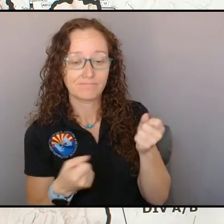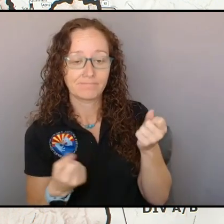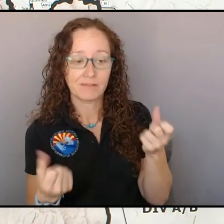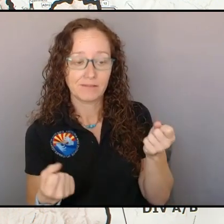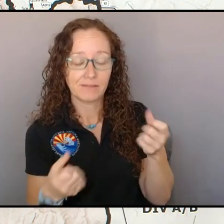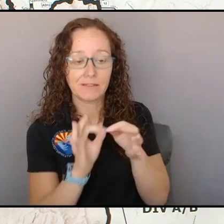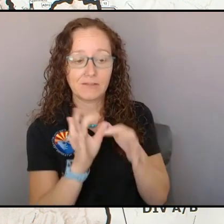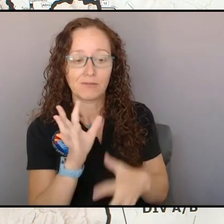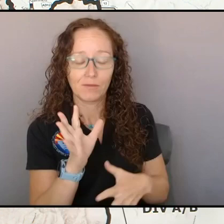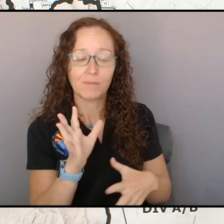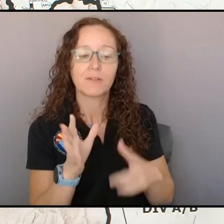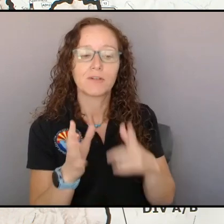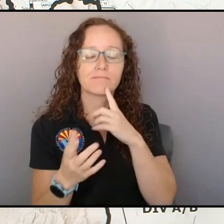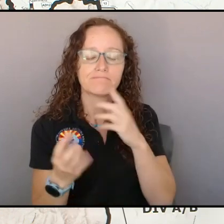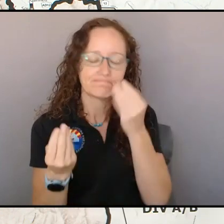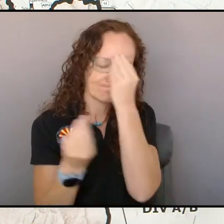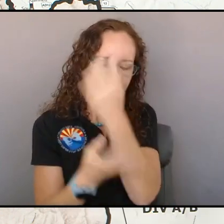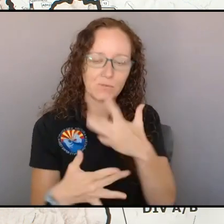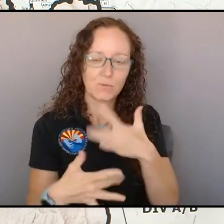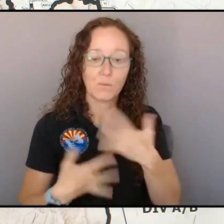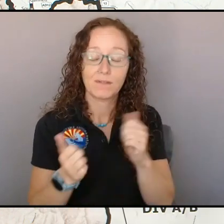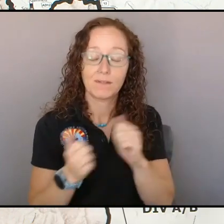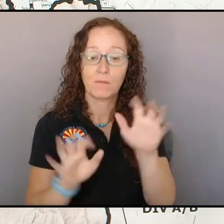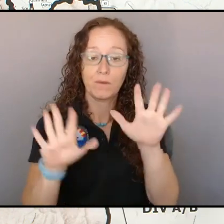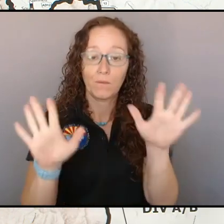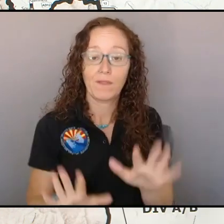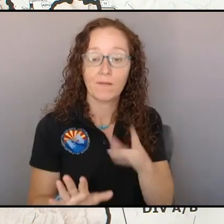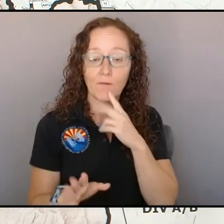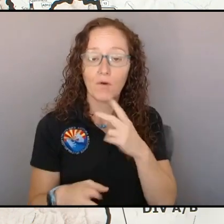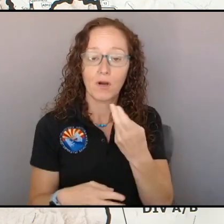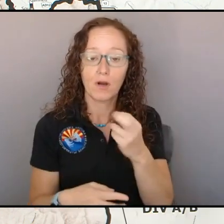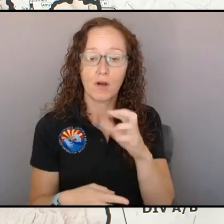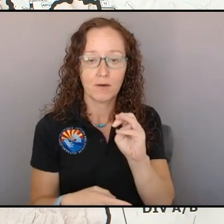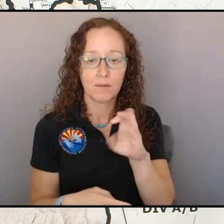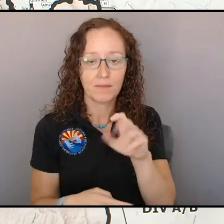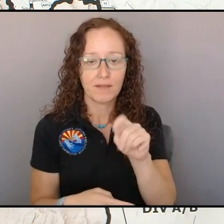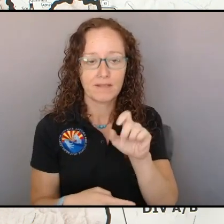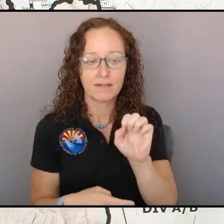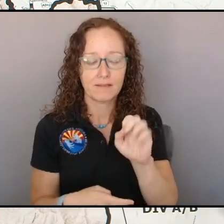Peak and Calf Canyon Fires for Saturday, May 21st. So, we had